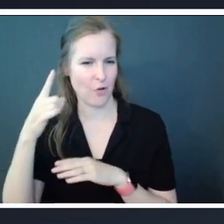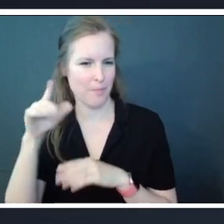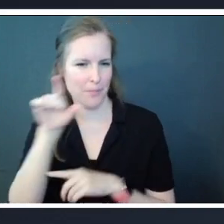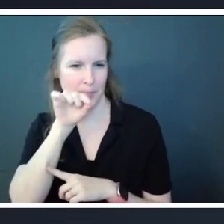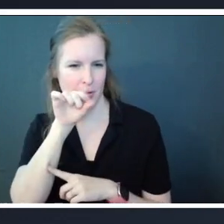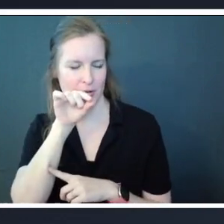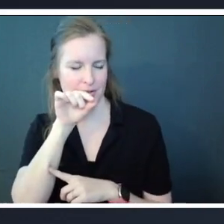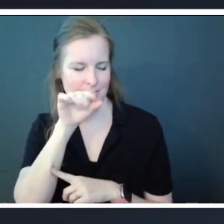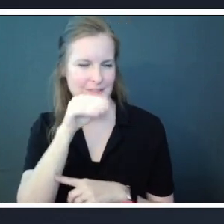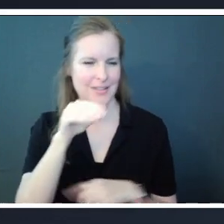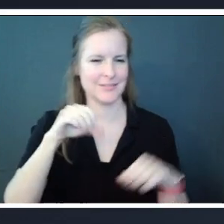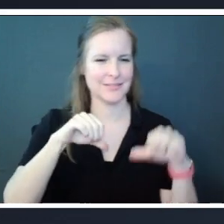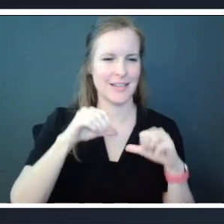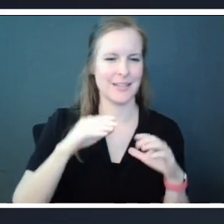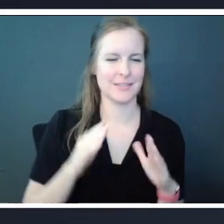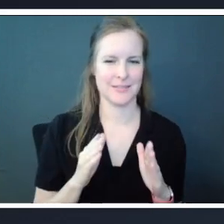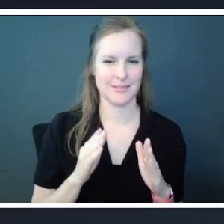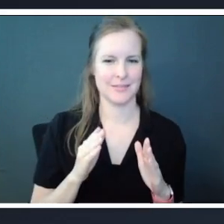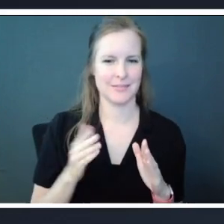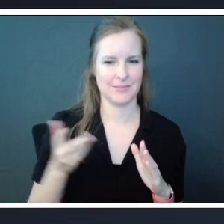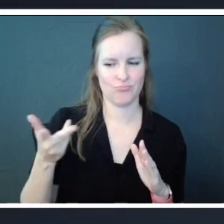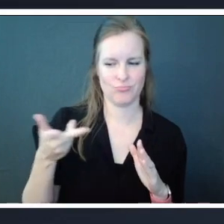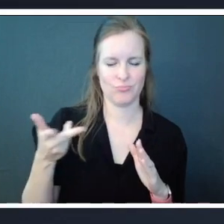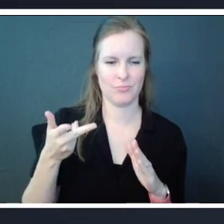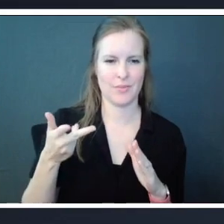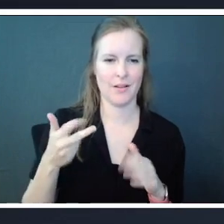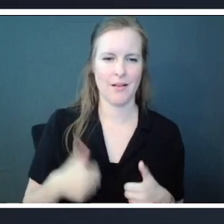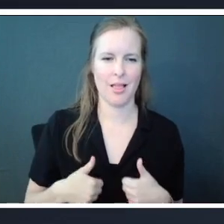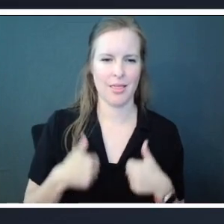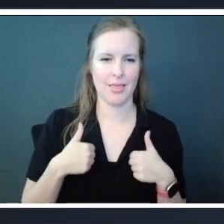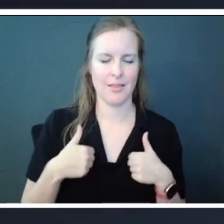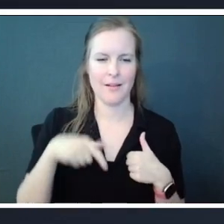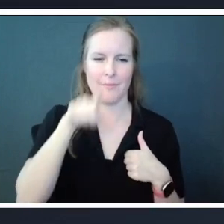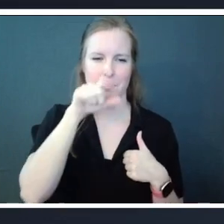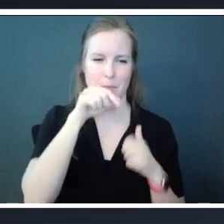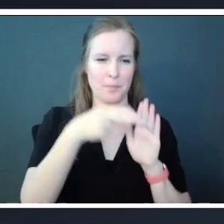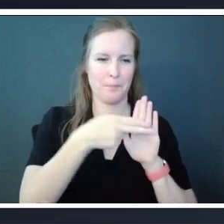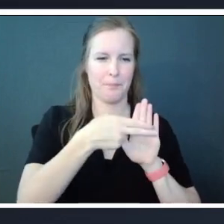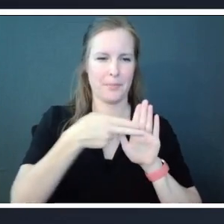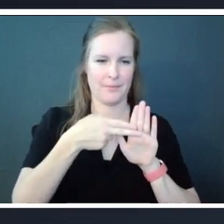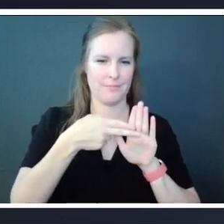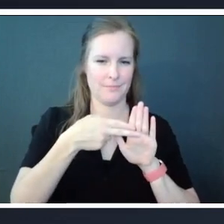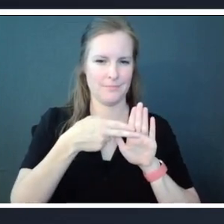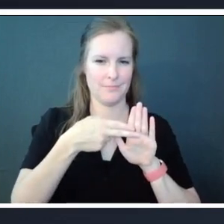We're doing live bird banding. So, helping science -- helping students gather and write